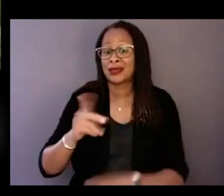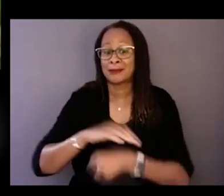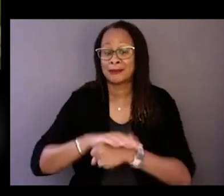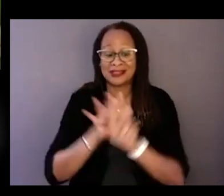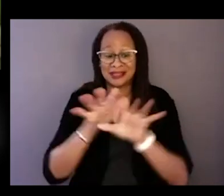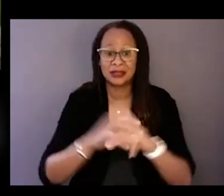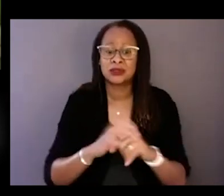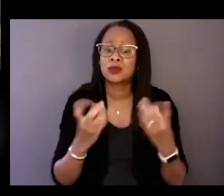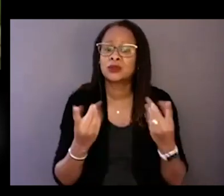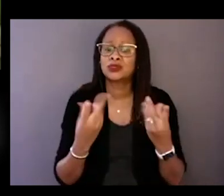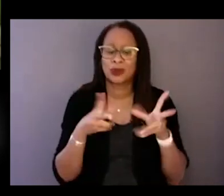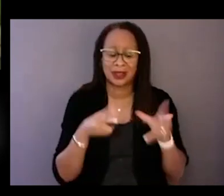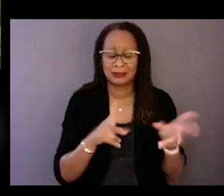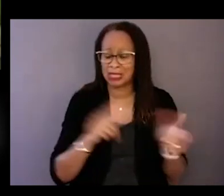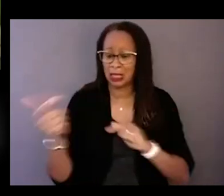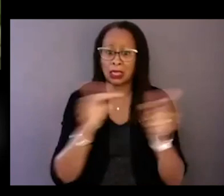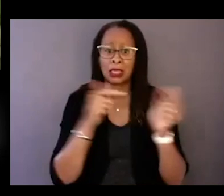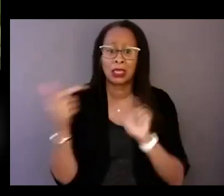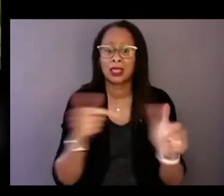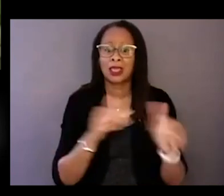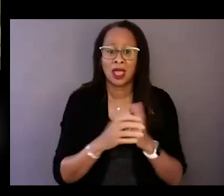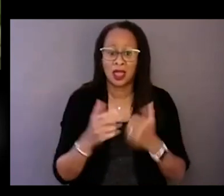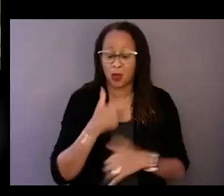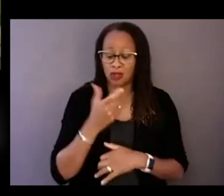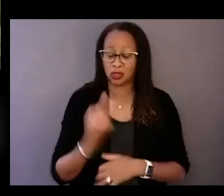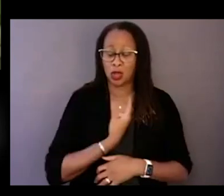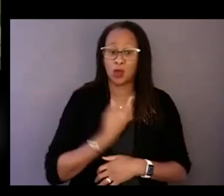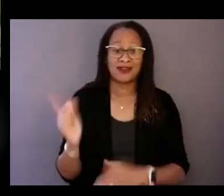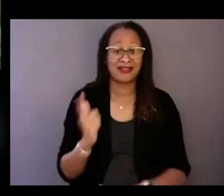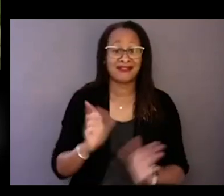to each other and watching them alone in our living rooms. And it was such a,